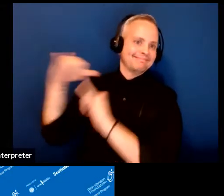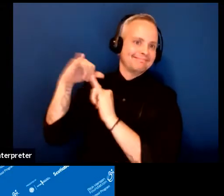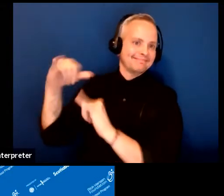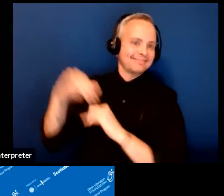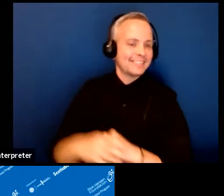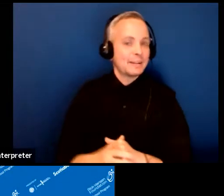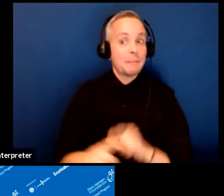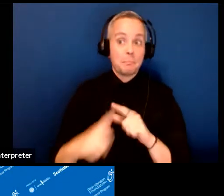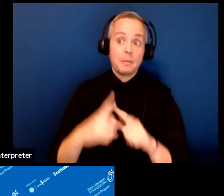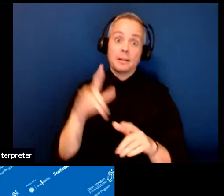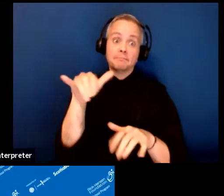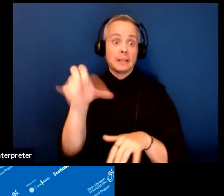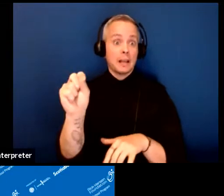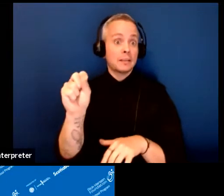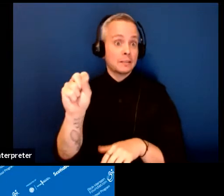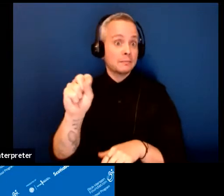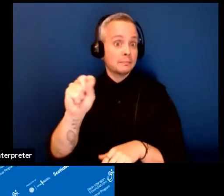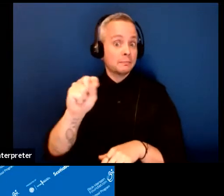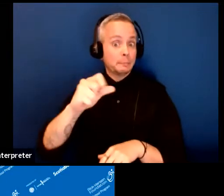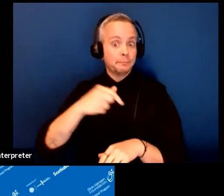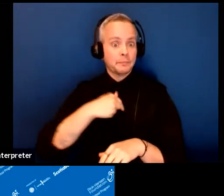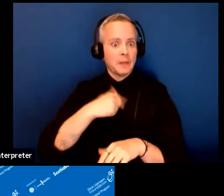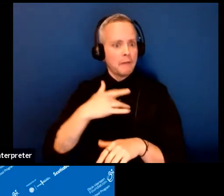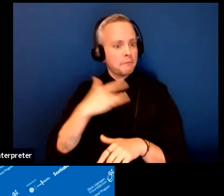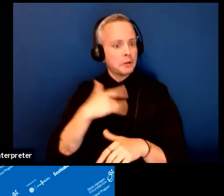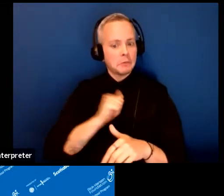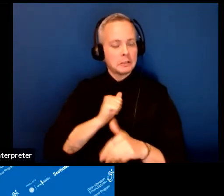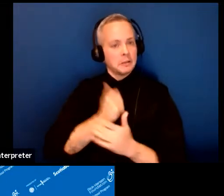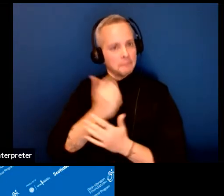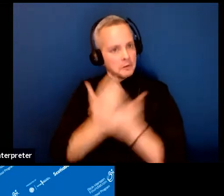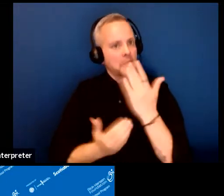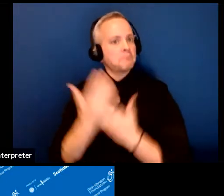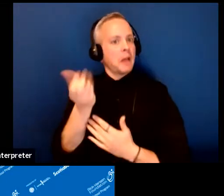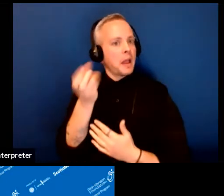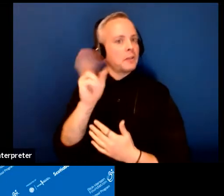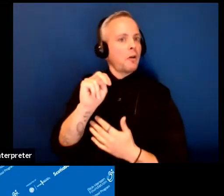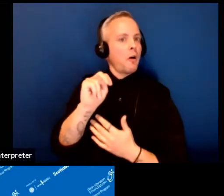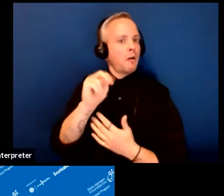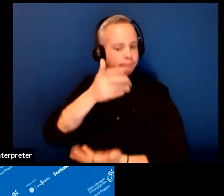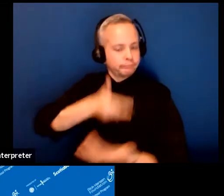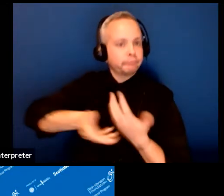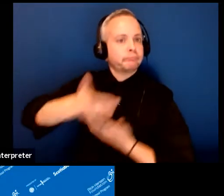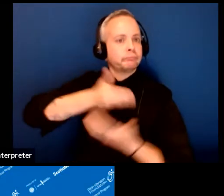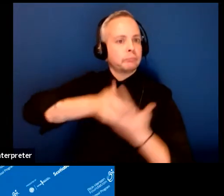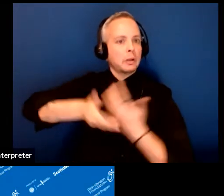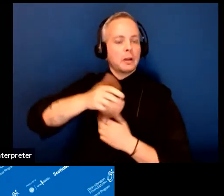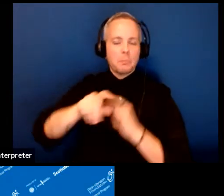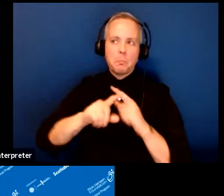YES, I FEEL LIKE I'M VERY HANDS ON. I DO HAVE TO SAY, THOUGH, I THINK THERE IS SOMETHING TO BE